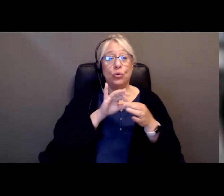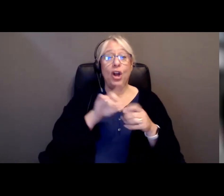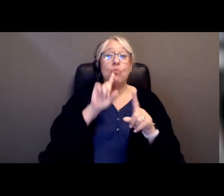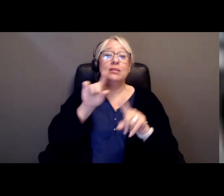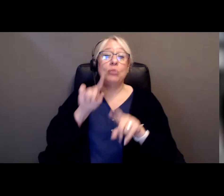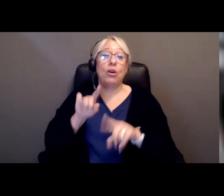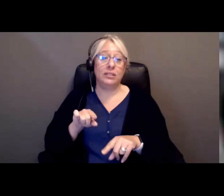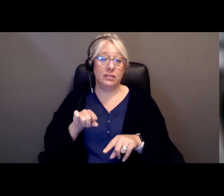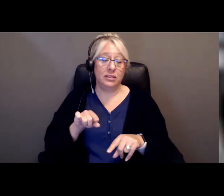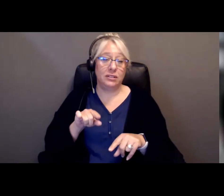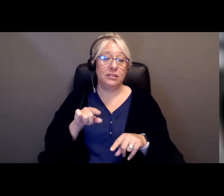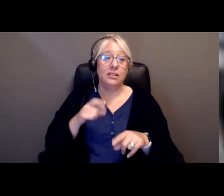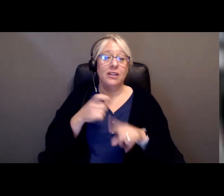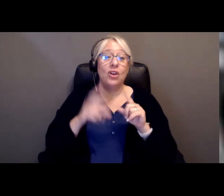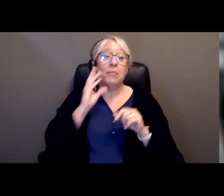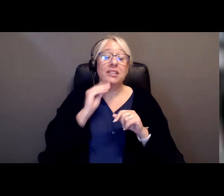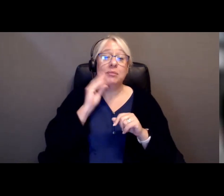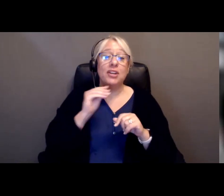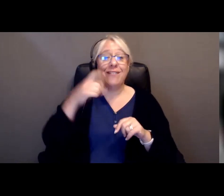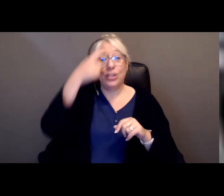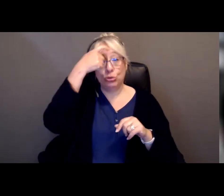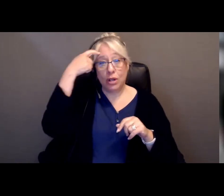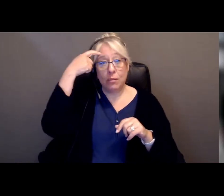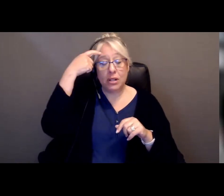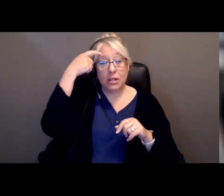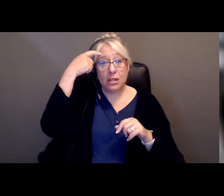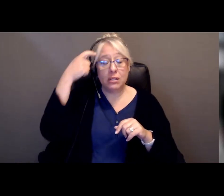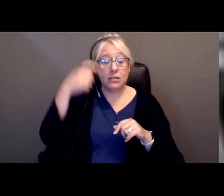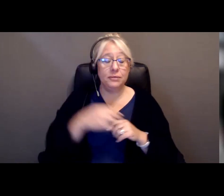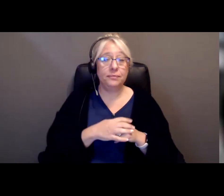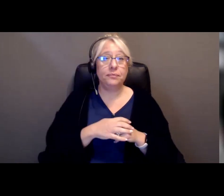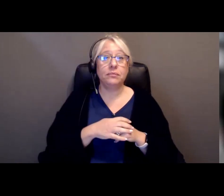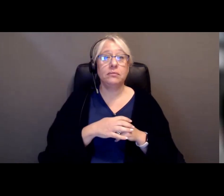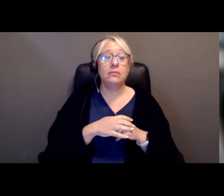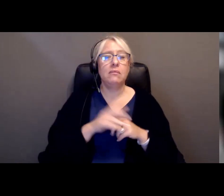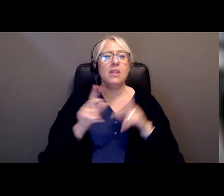experiences of trauma and people's identification of mental health